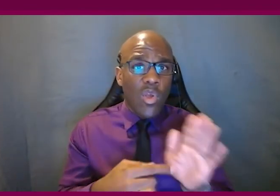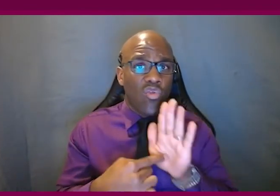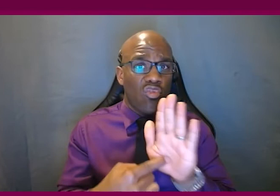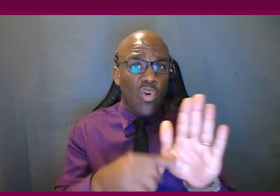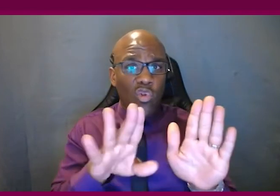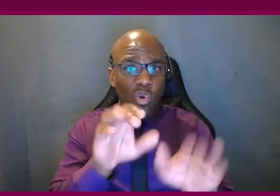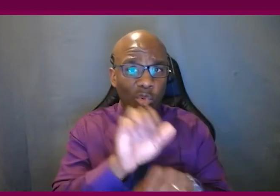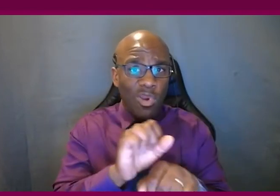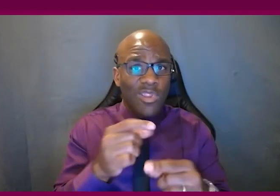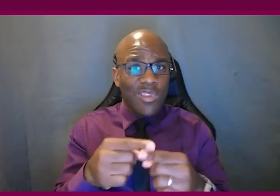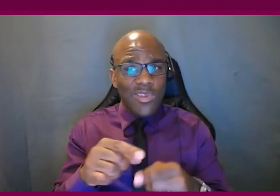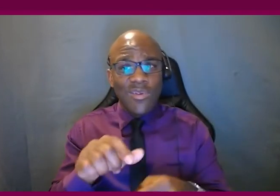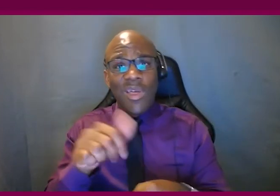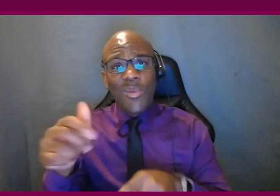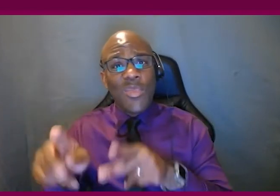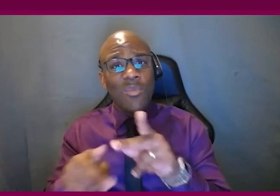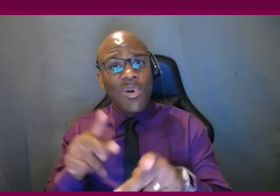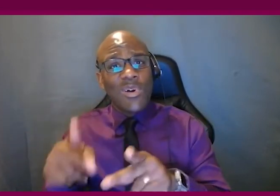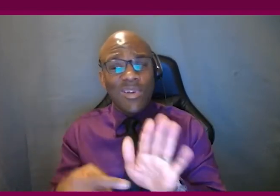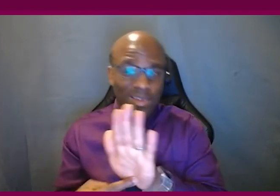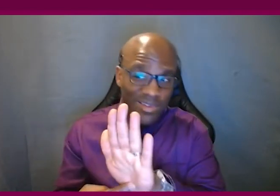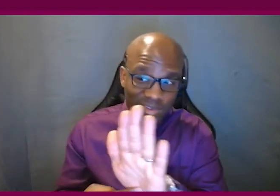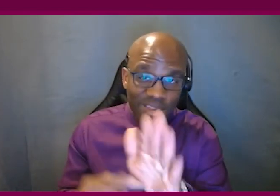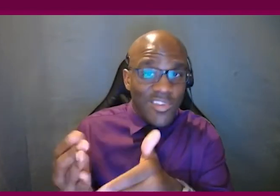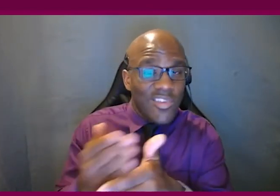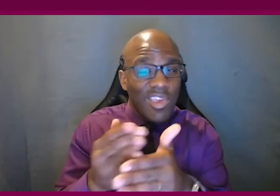Ashley Inkumsah: And obviously knowing that the onus isn't